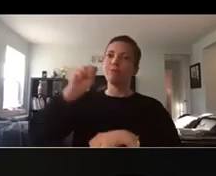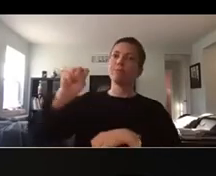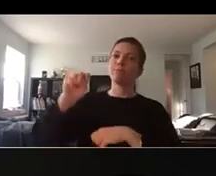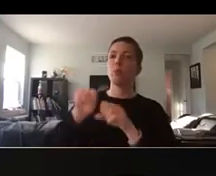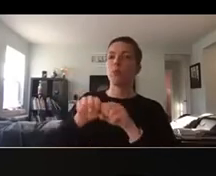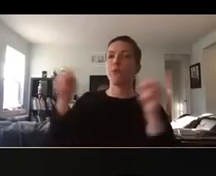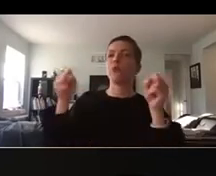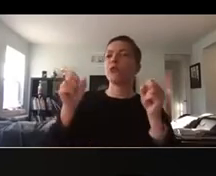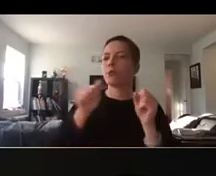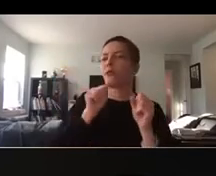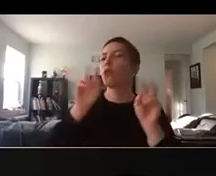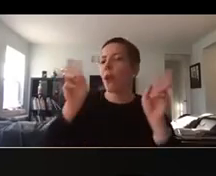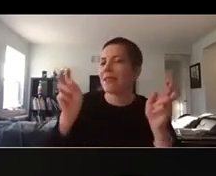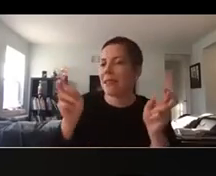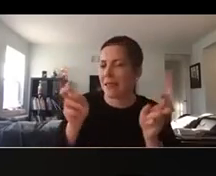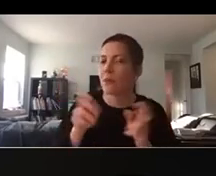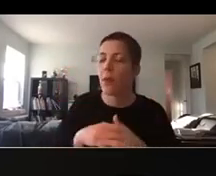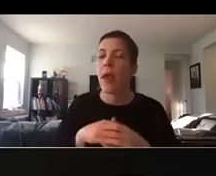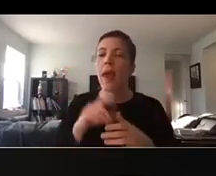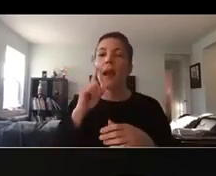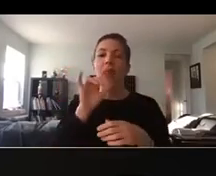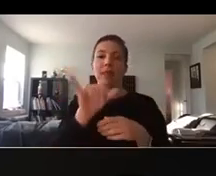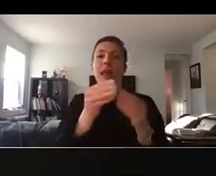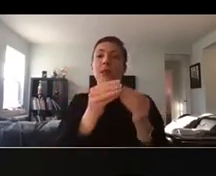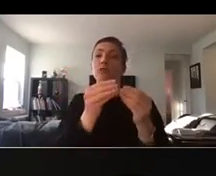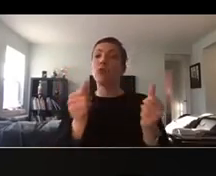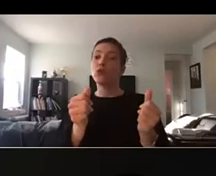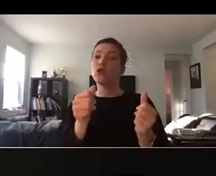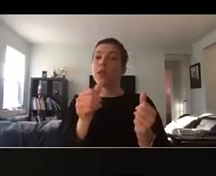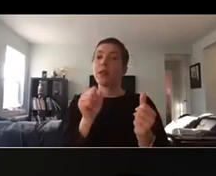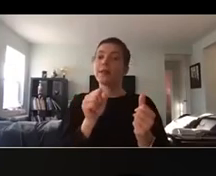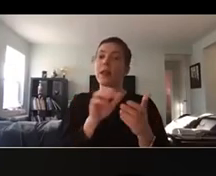American culture is very strong sense of privacy and I think that the solution